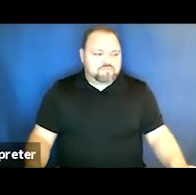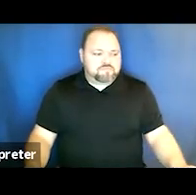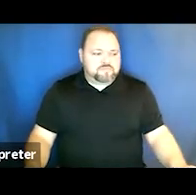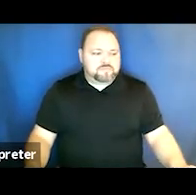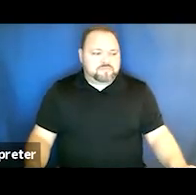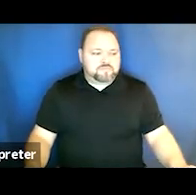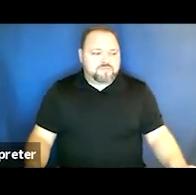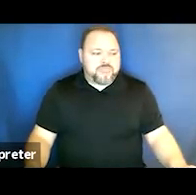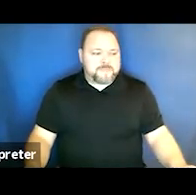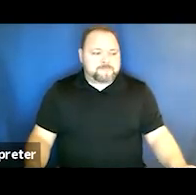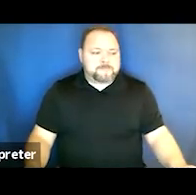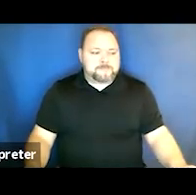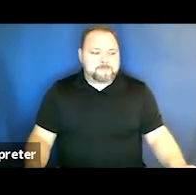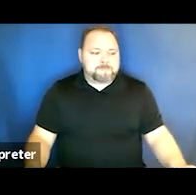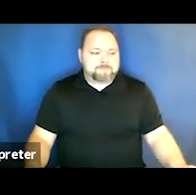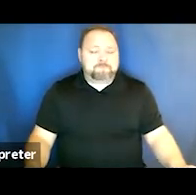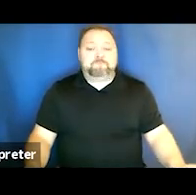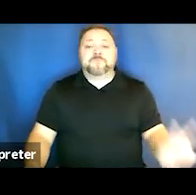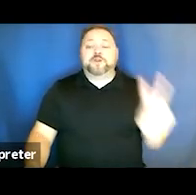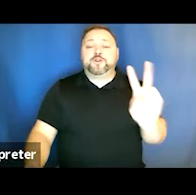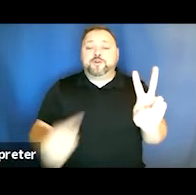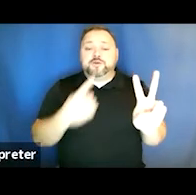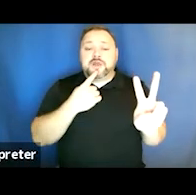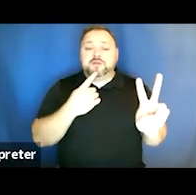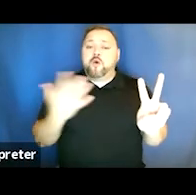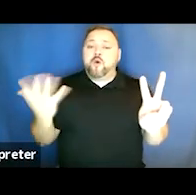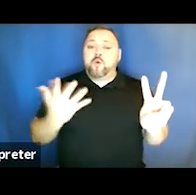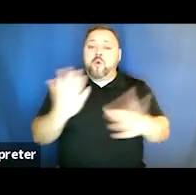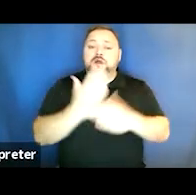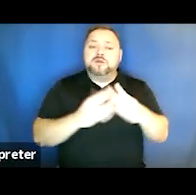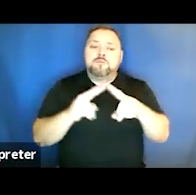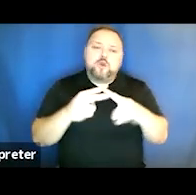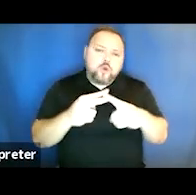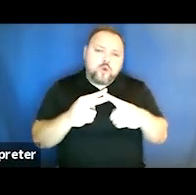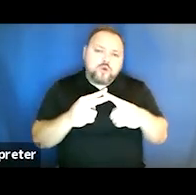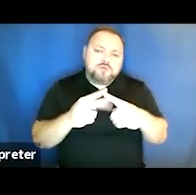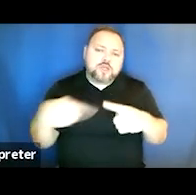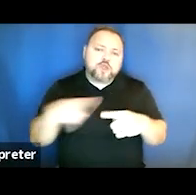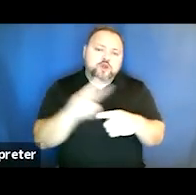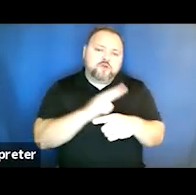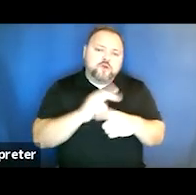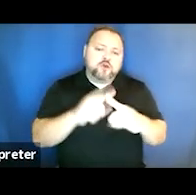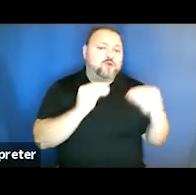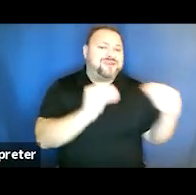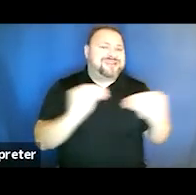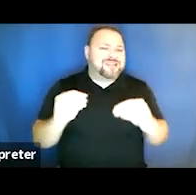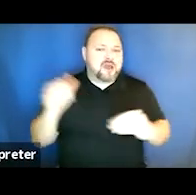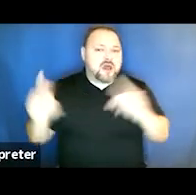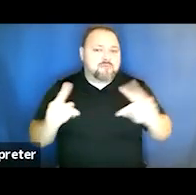Question number 2 is, what are some of the tools you have used to teach others about who you are?